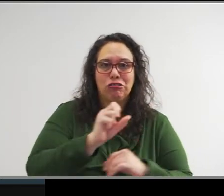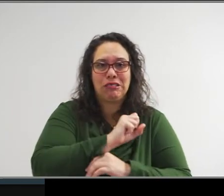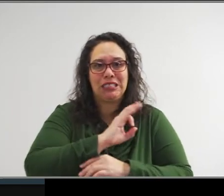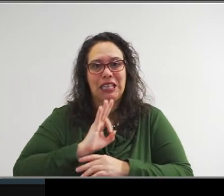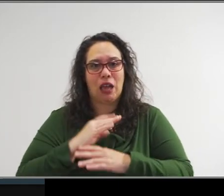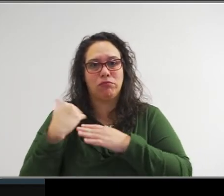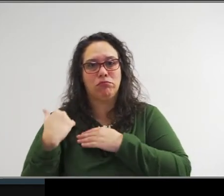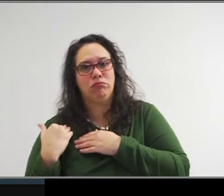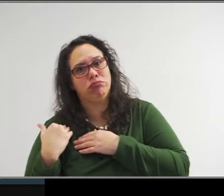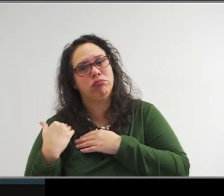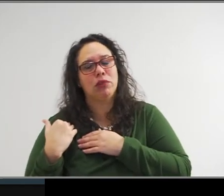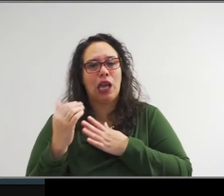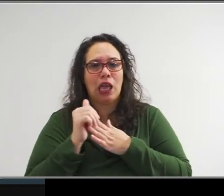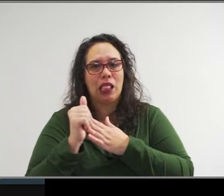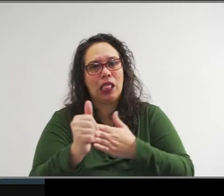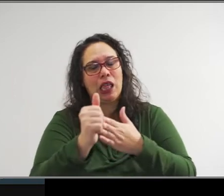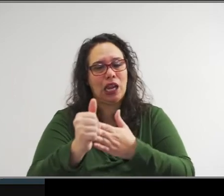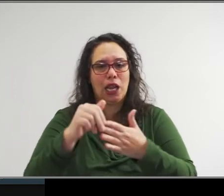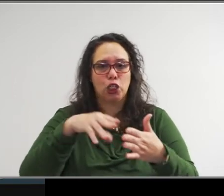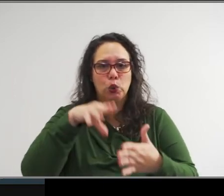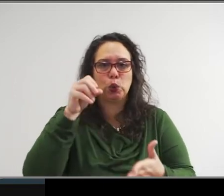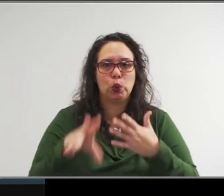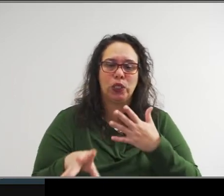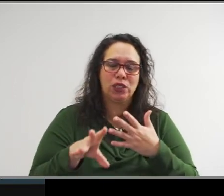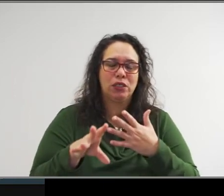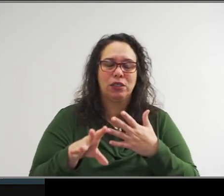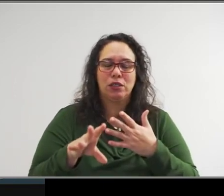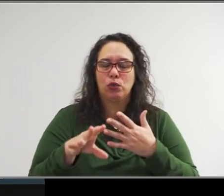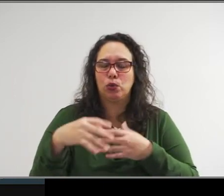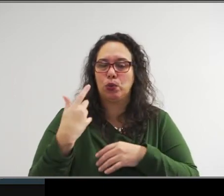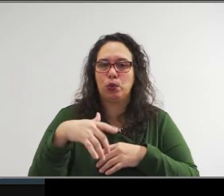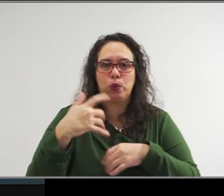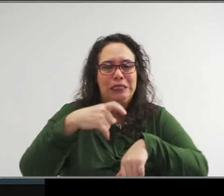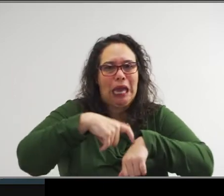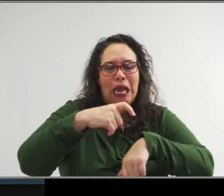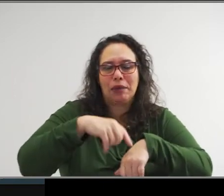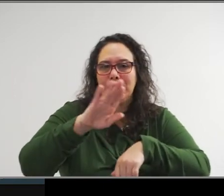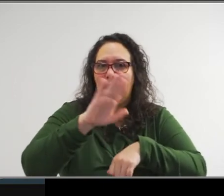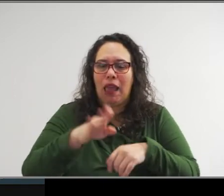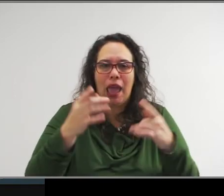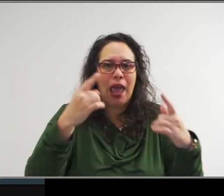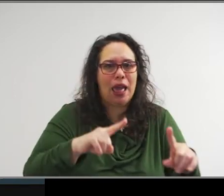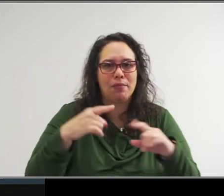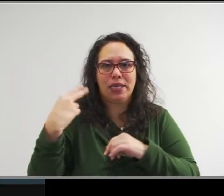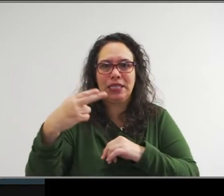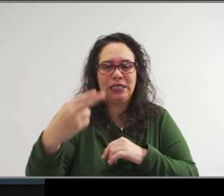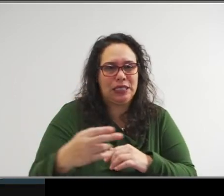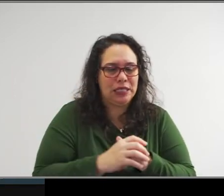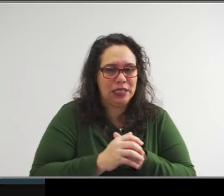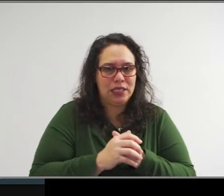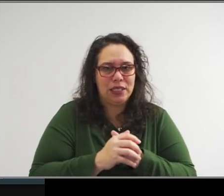our students through unprecedented times and history in the making, especially last week.